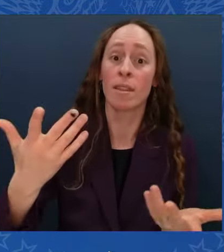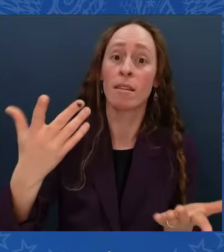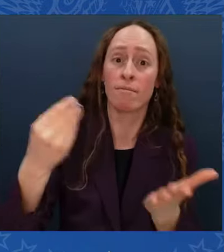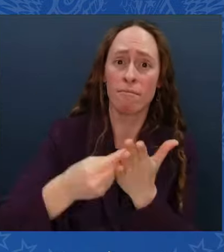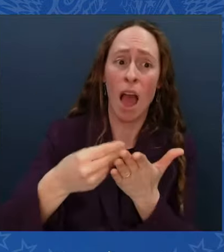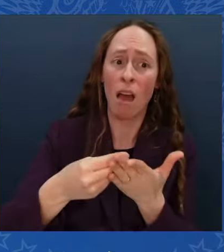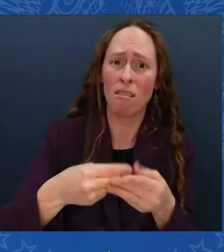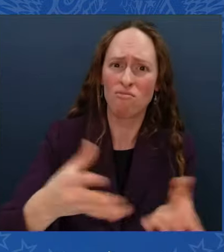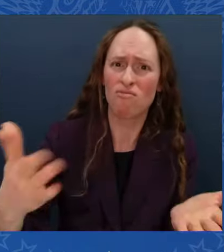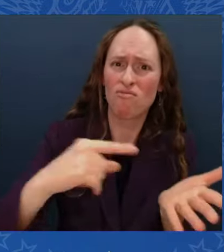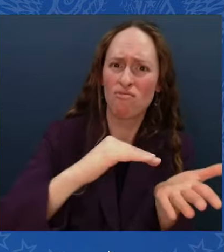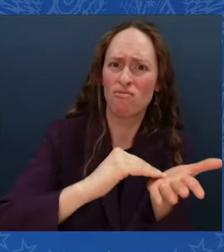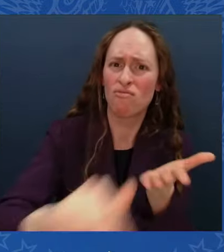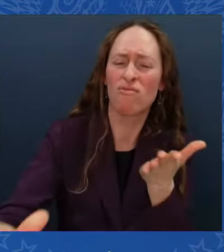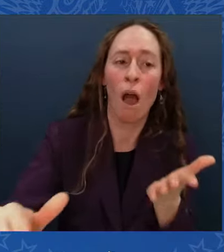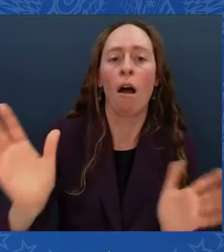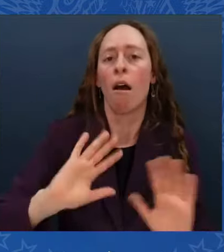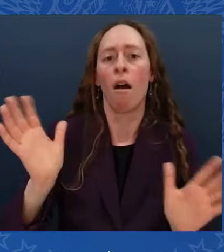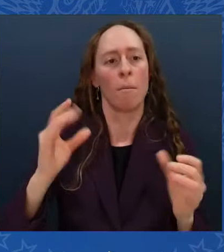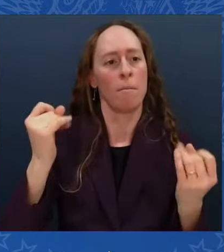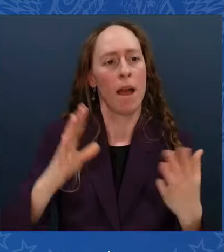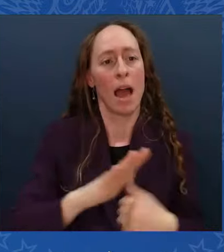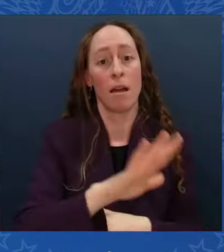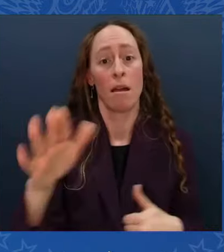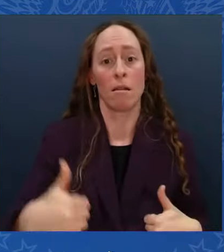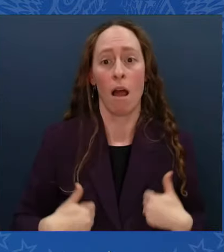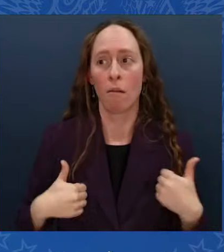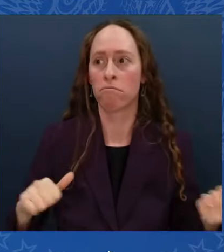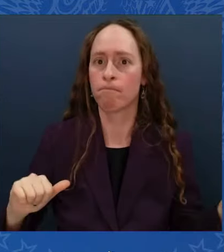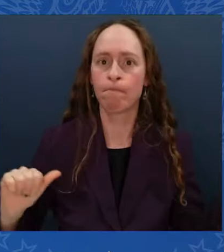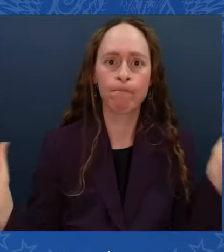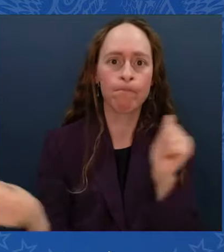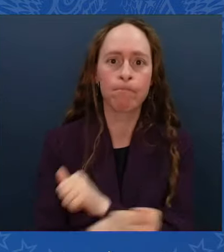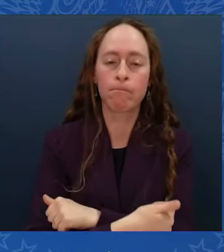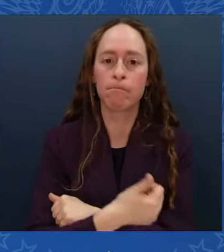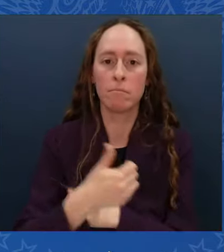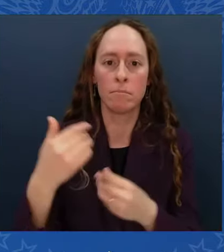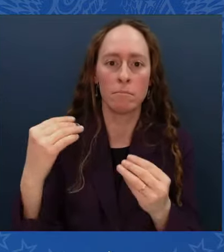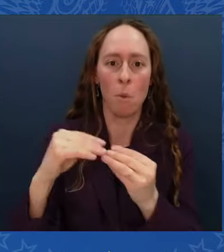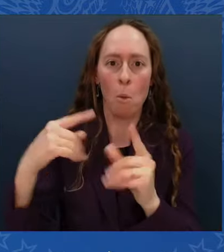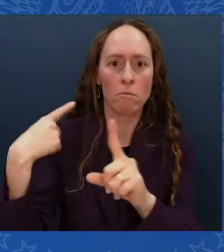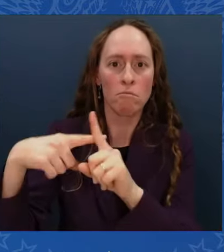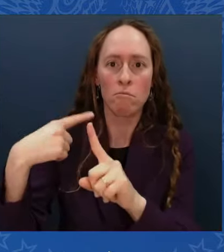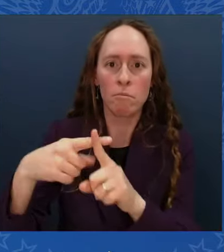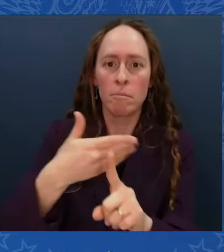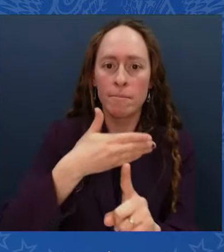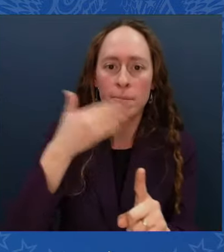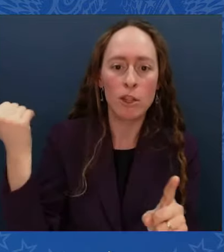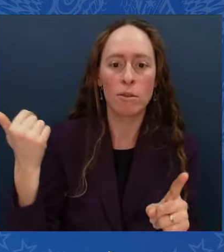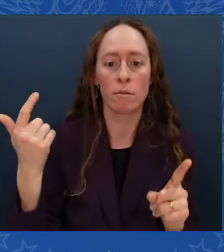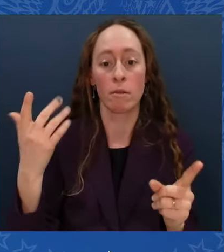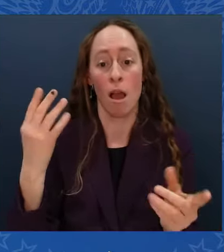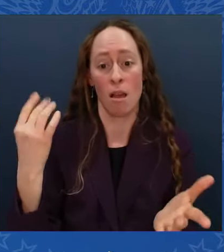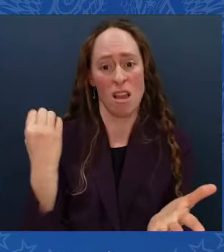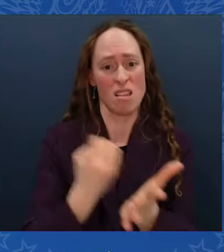And it's good for the economy as a whole. By freeing millions of Americans from the crushing debt of student loan programs,